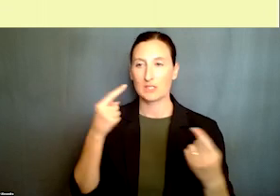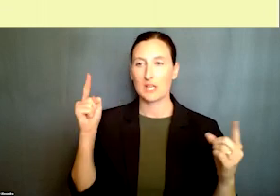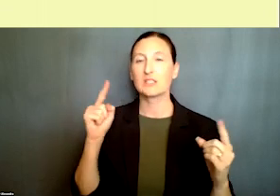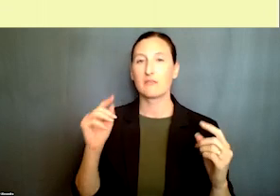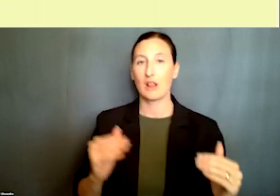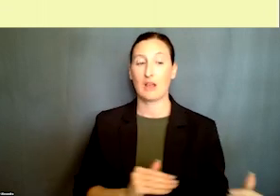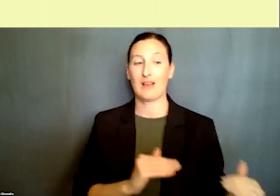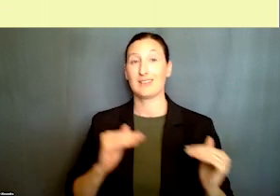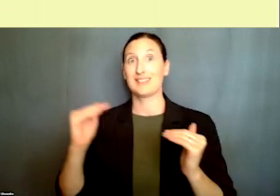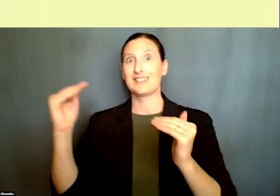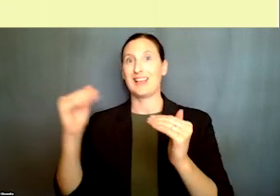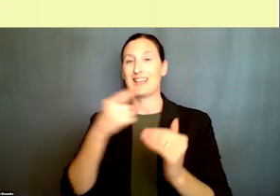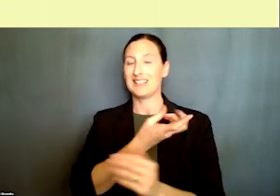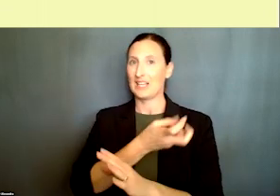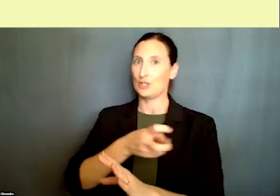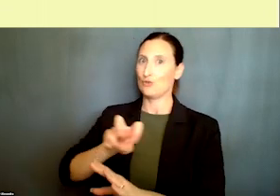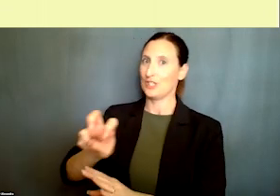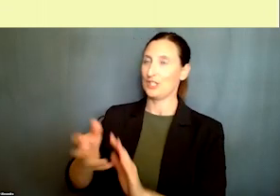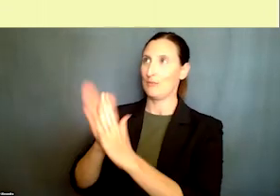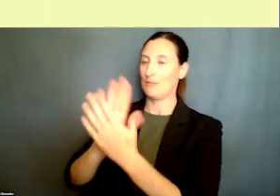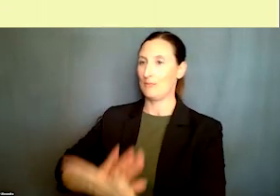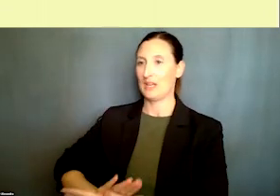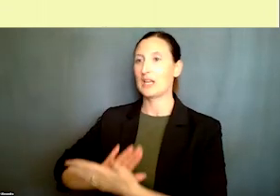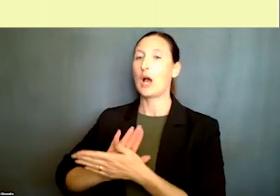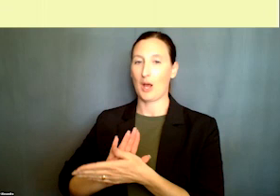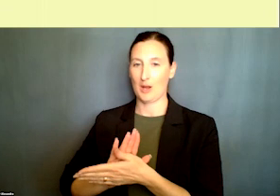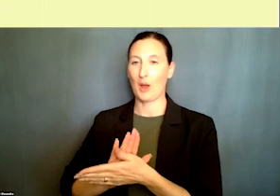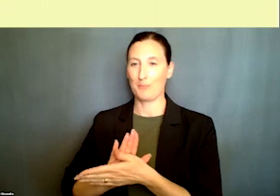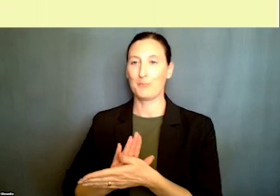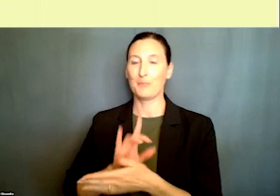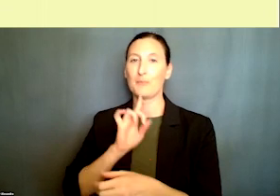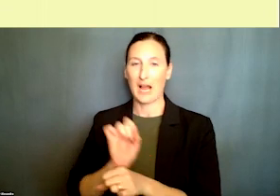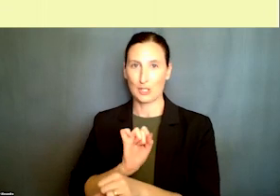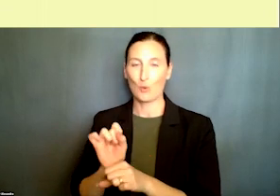successful ascend fellows as they transition into a tenure track or equivalent faculty position.